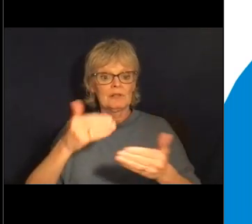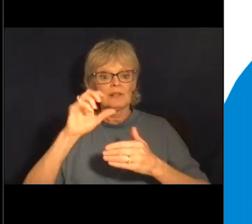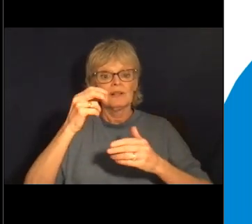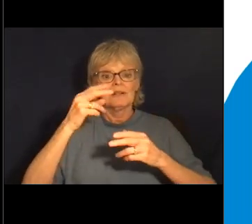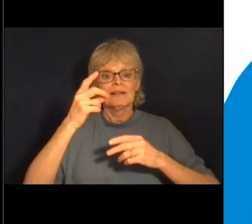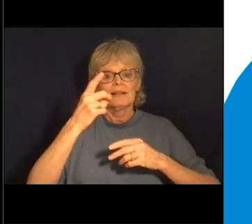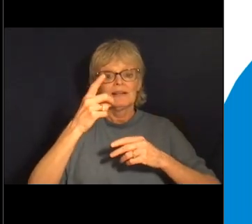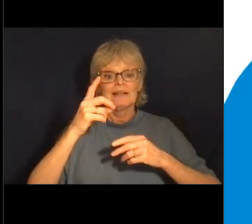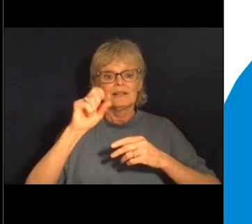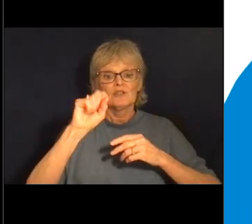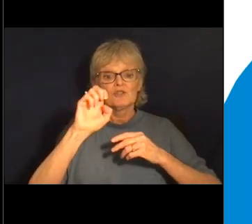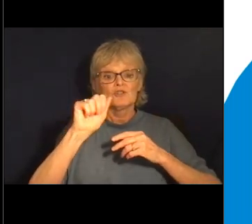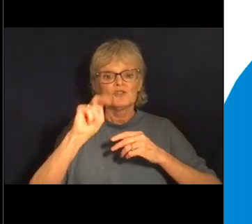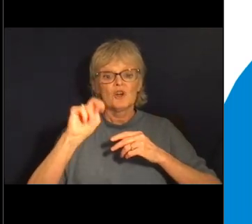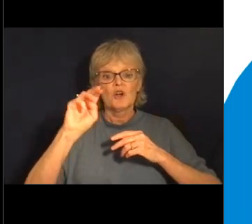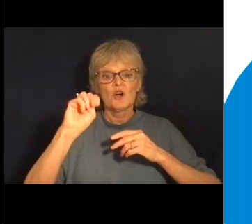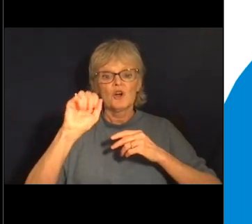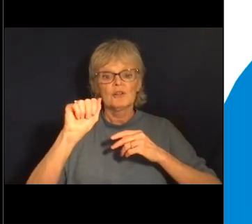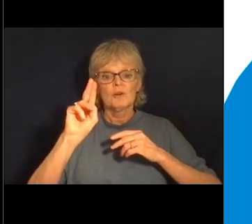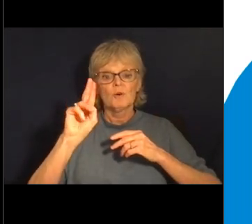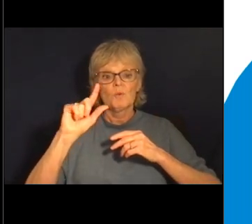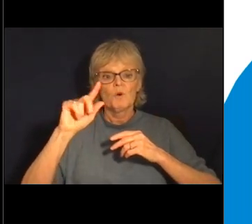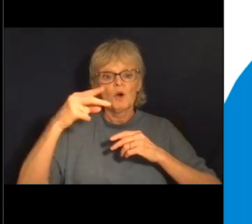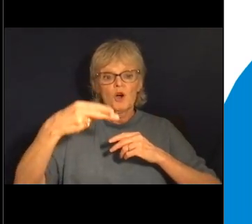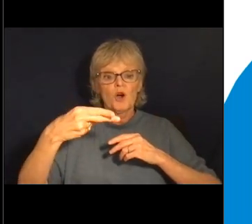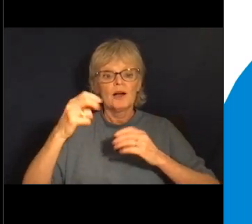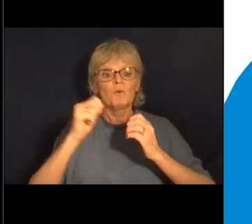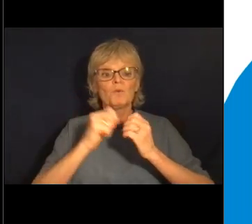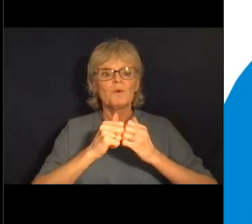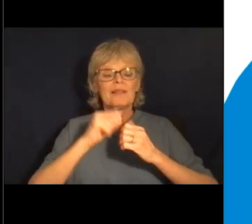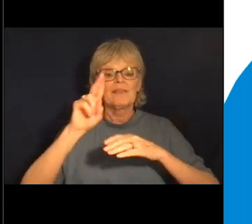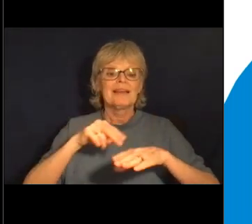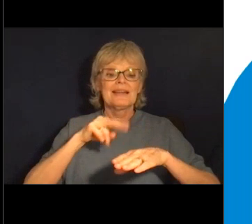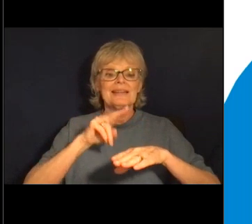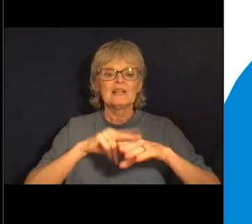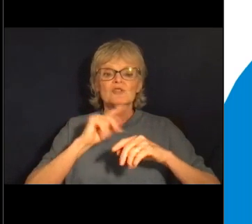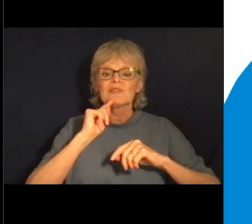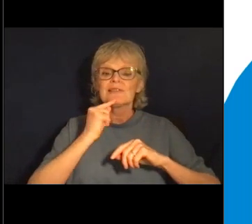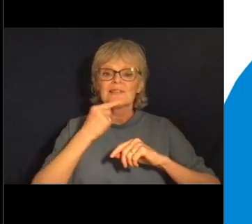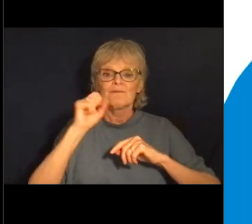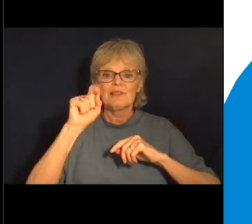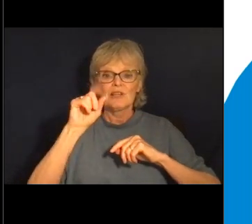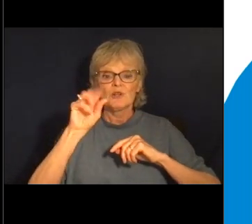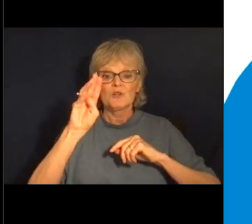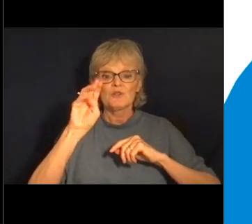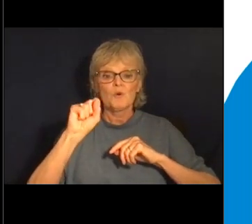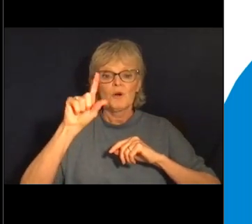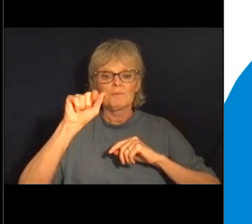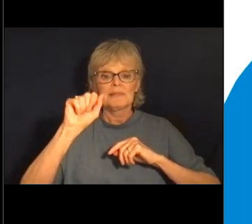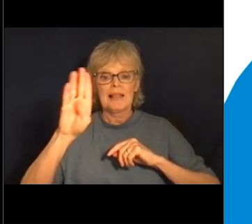with NOAA's National Severe Storms Laboratory, in Norman, Oklahoma. Sean will be talking about hurricanes.